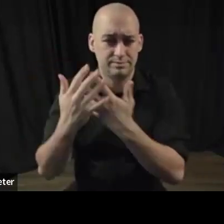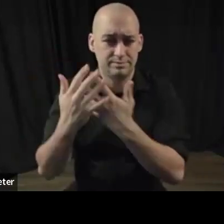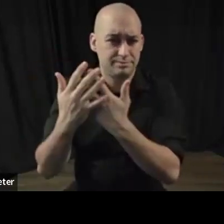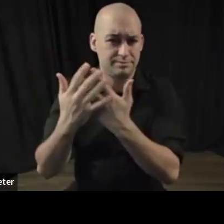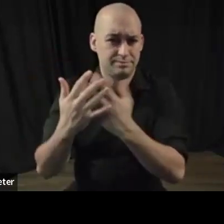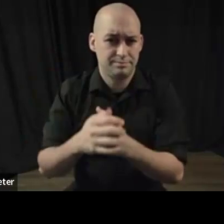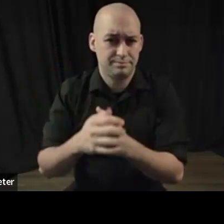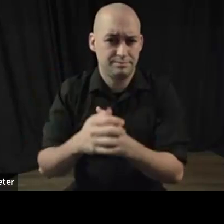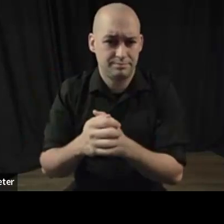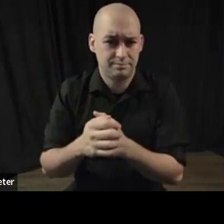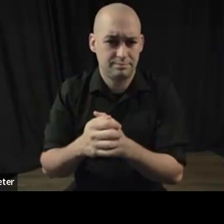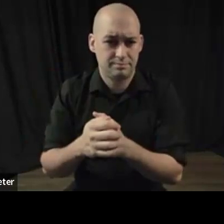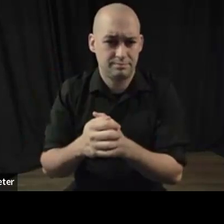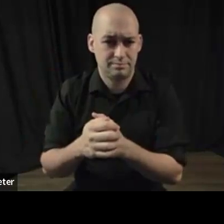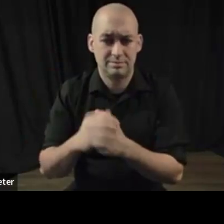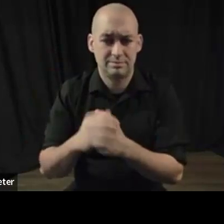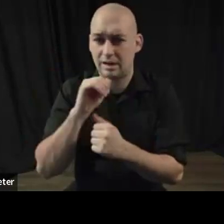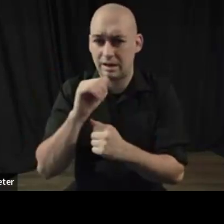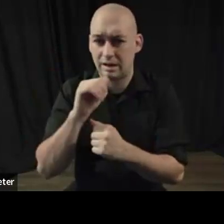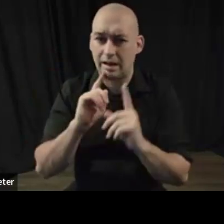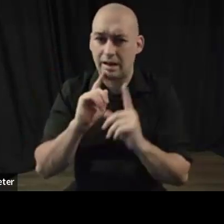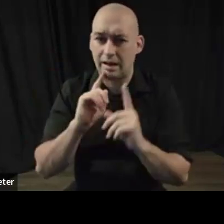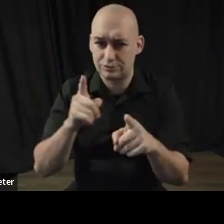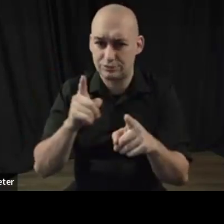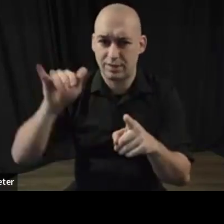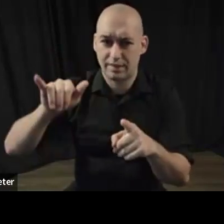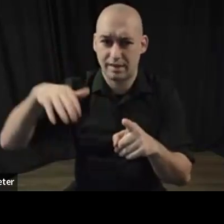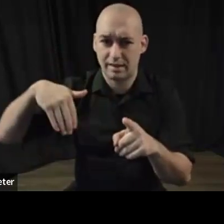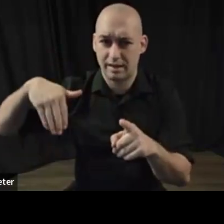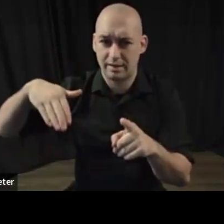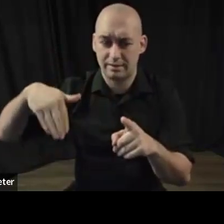We did not answer that question yet. Can you rephrase the question for you?